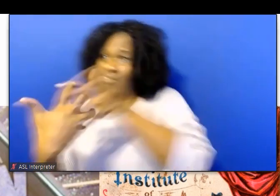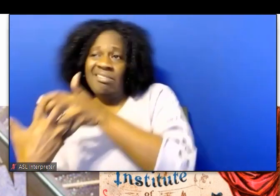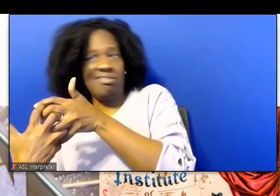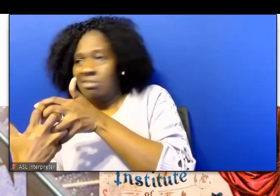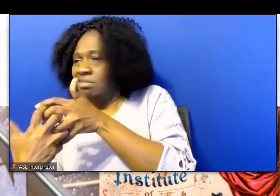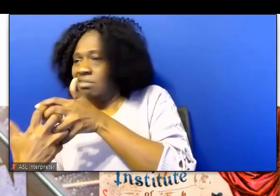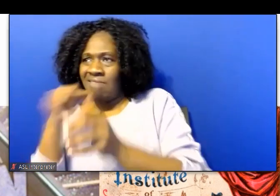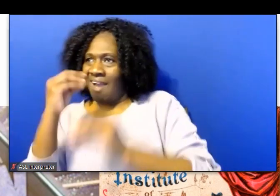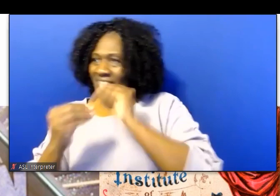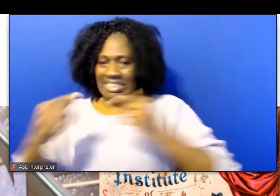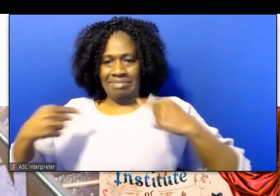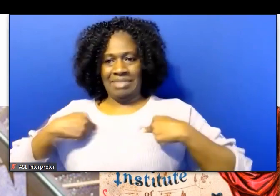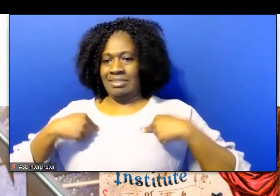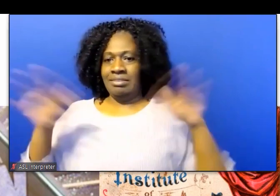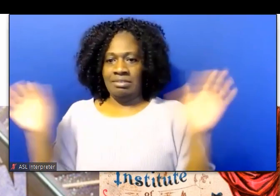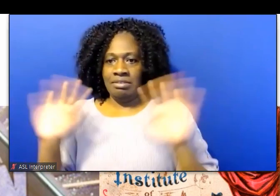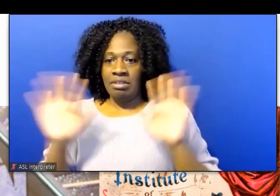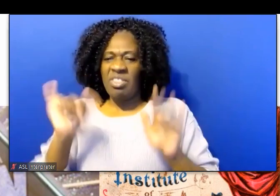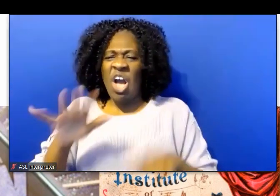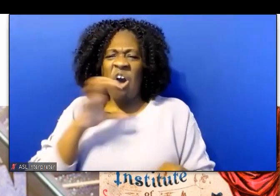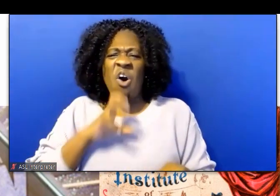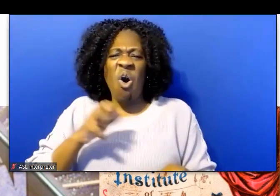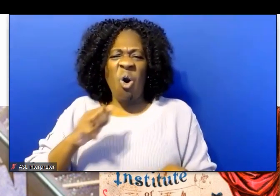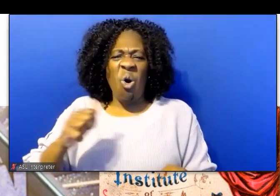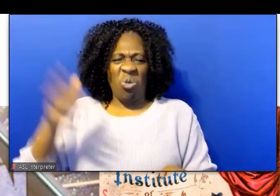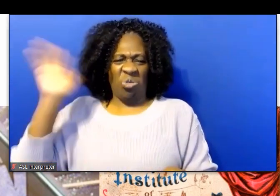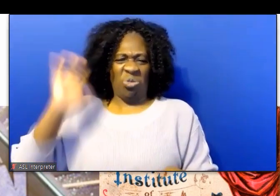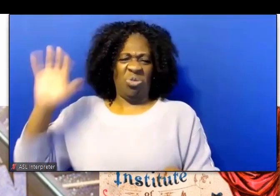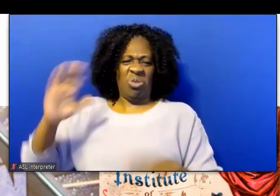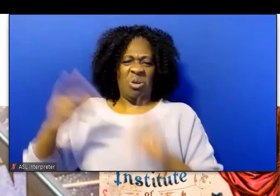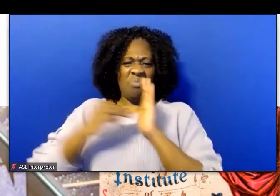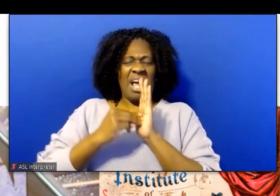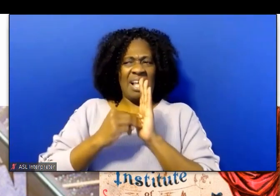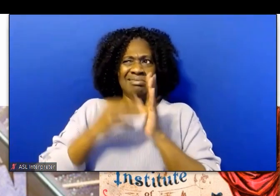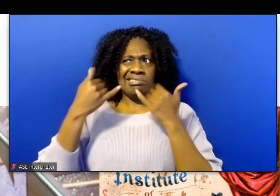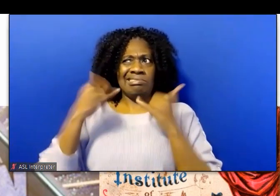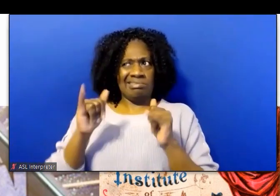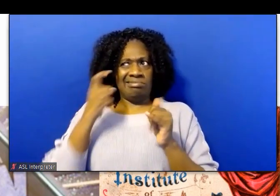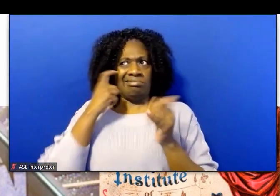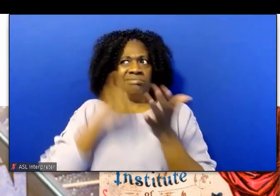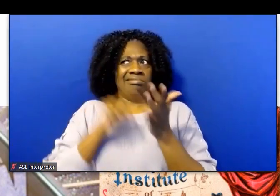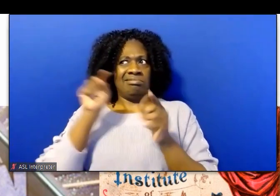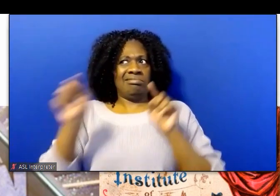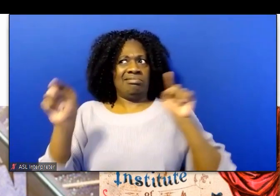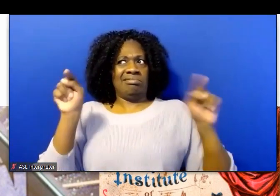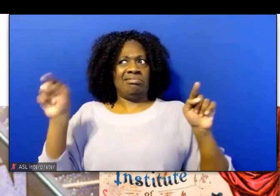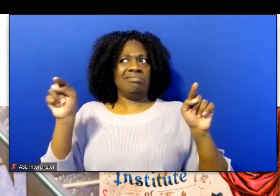So those are older models that are still very prevalent in our culture, but we are encouraging you